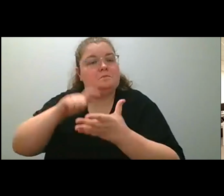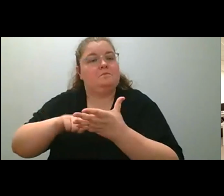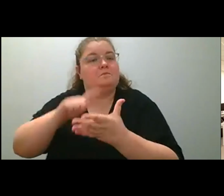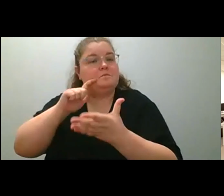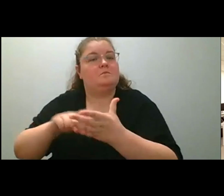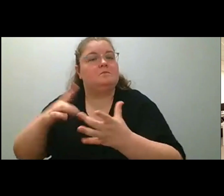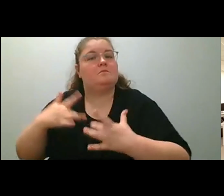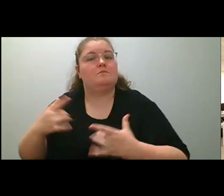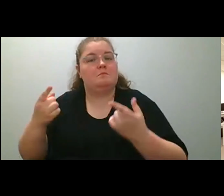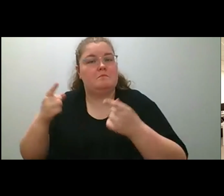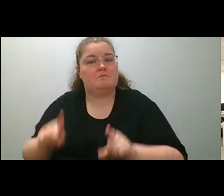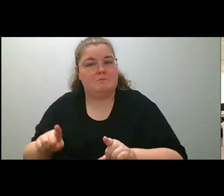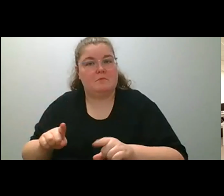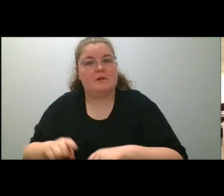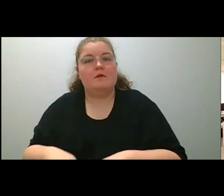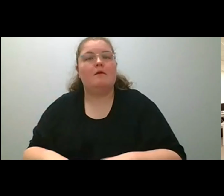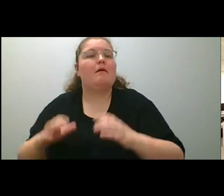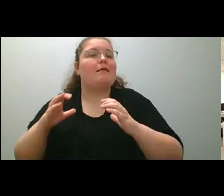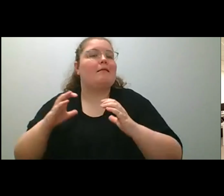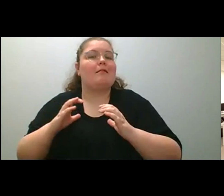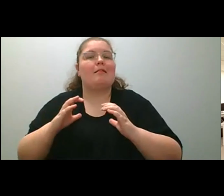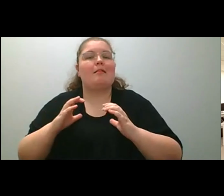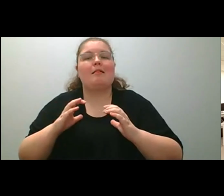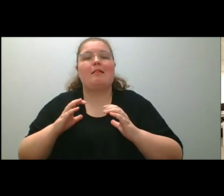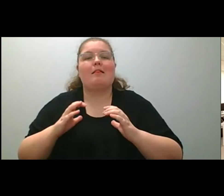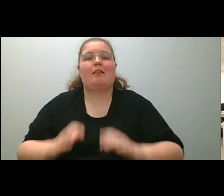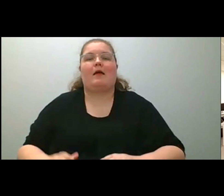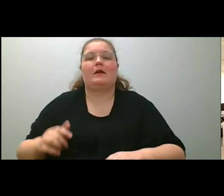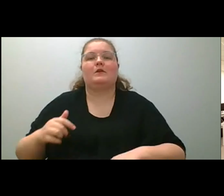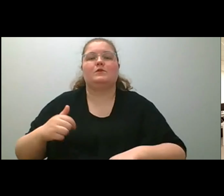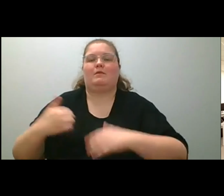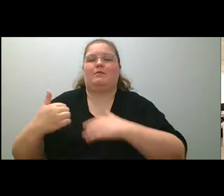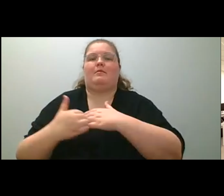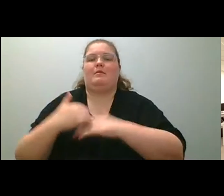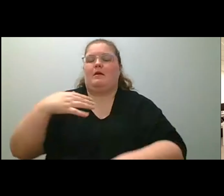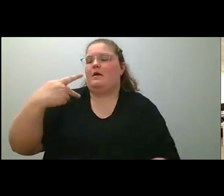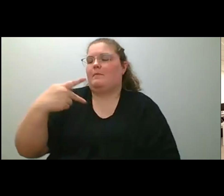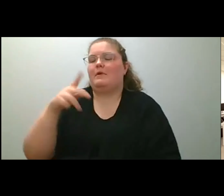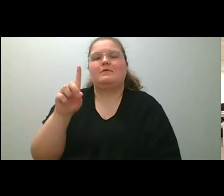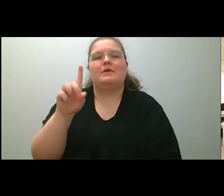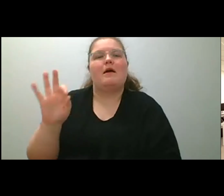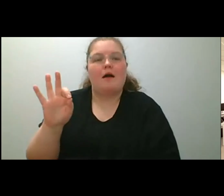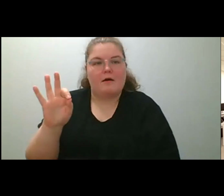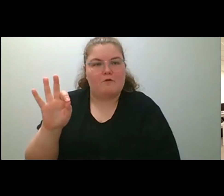when clients send us like a formatted PDF for us to translate for them.